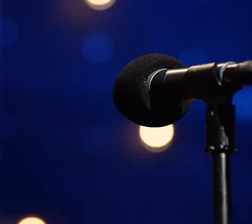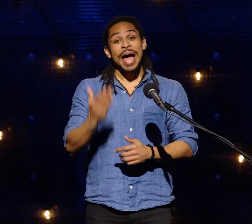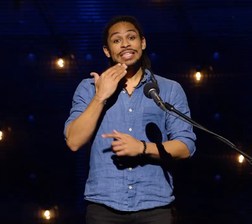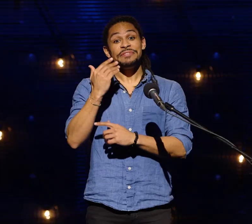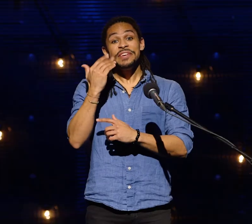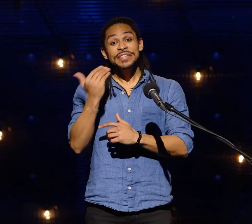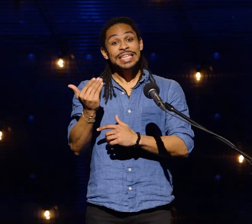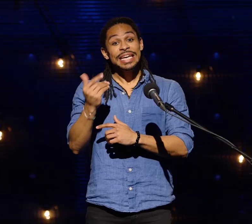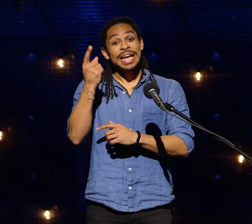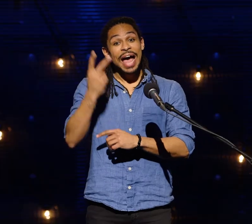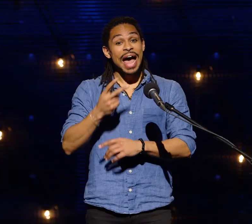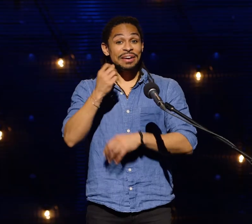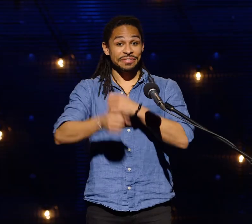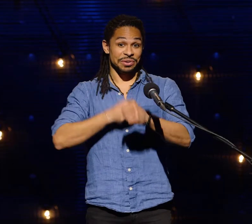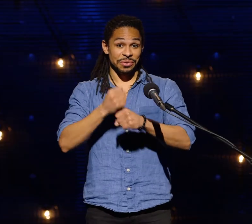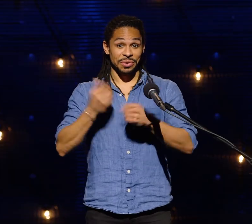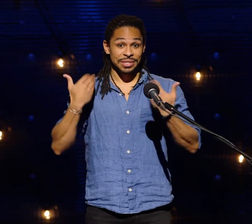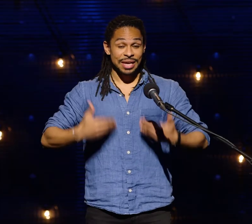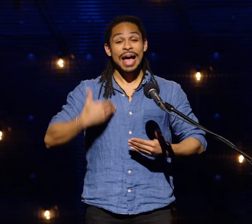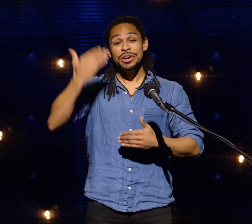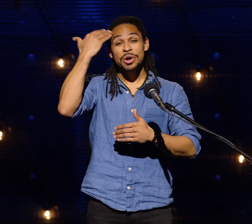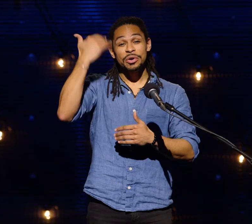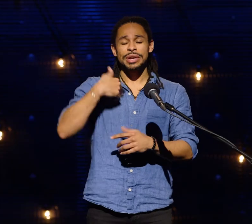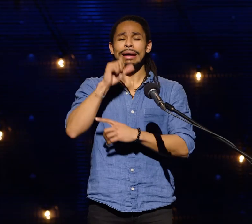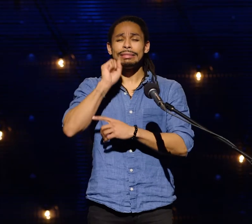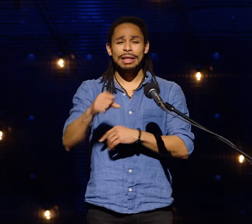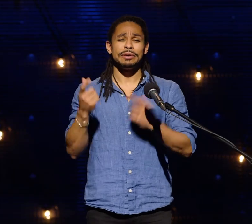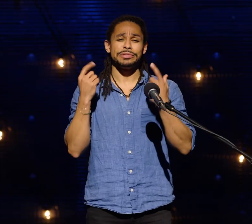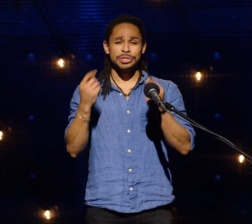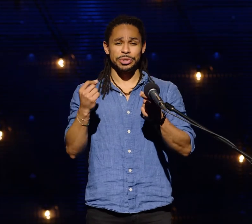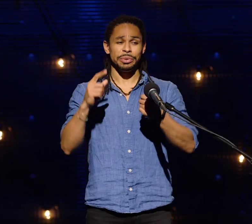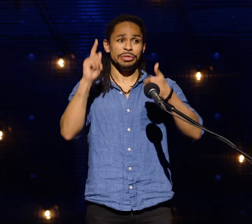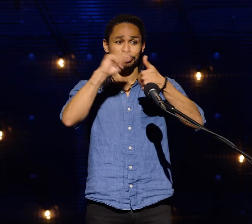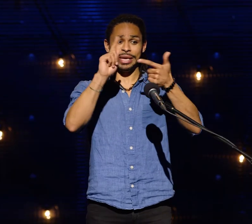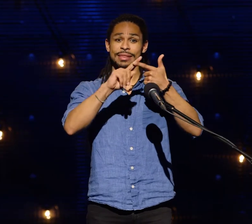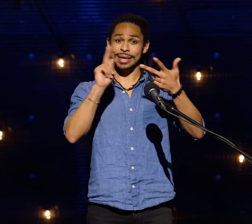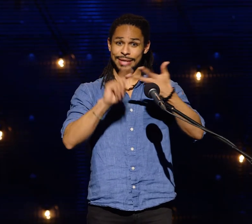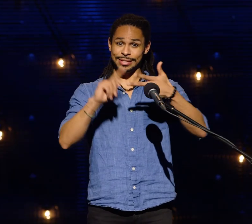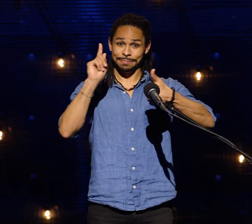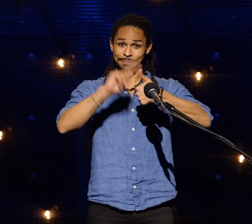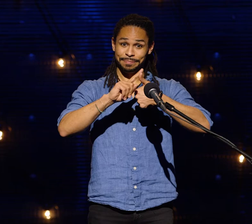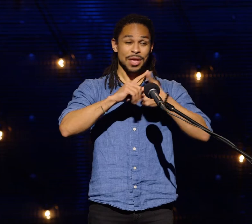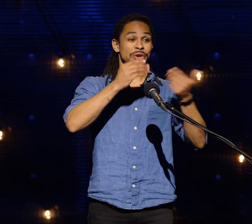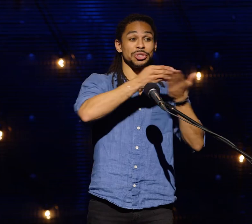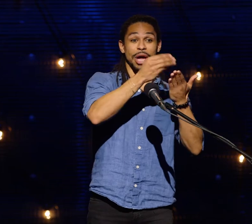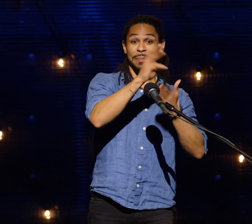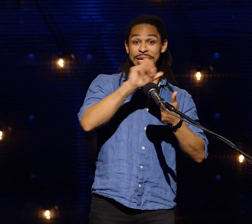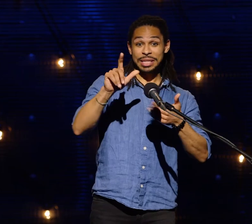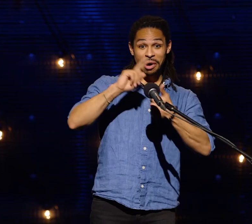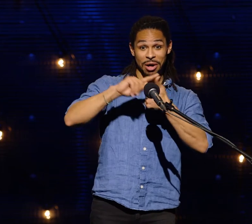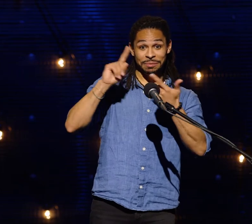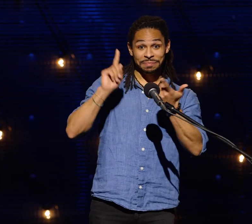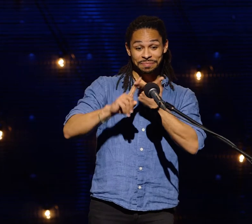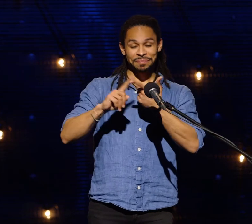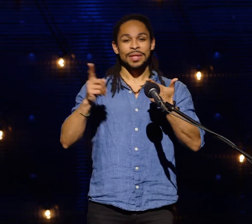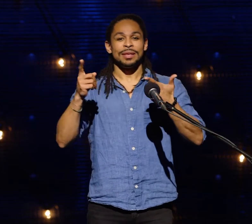As a 15-and-a-half-year-old, I know that I love to do three things-- go shopping at the mall,